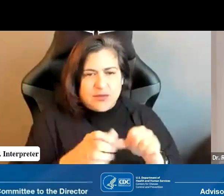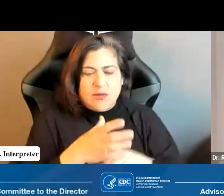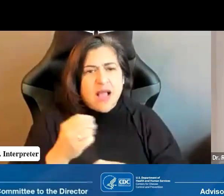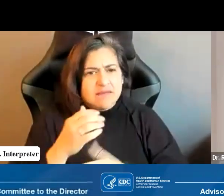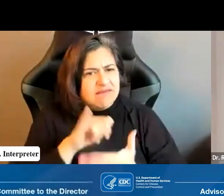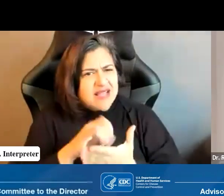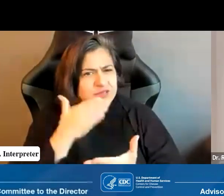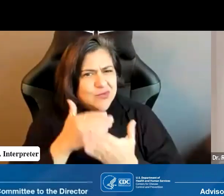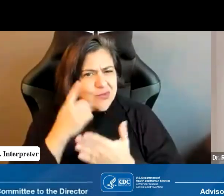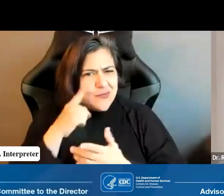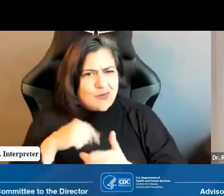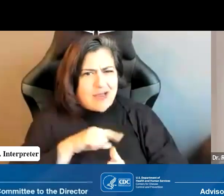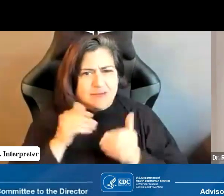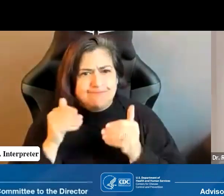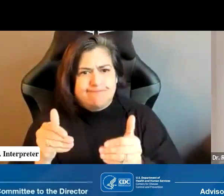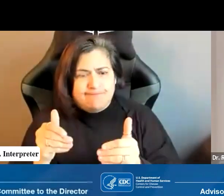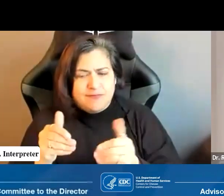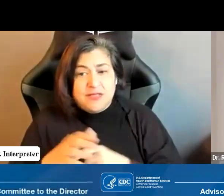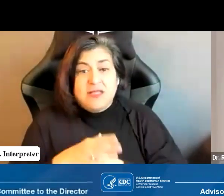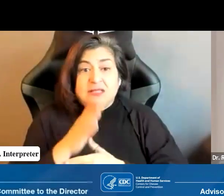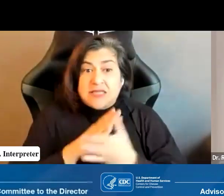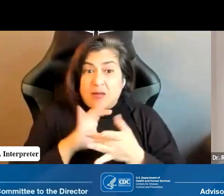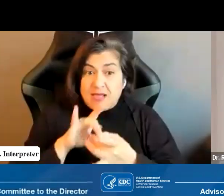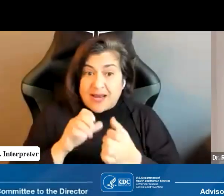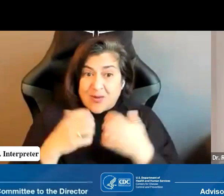I do think on some of the heat and health, we've got some good opportunities